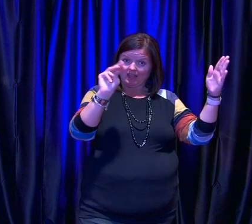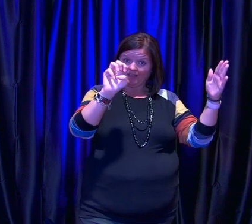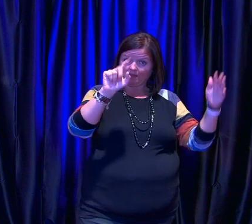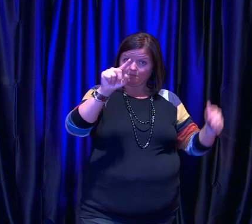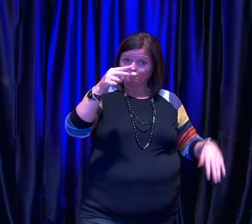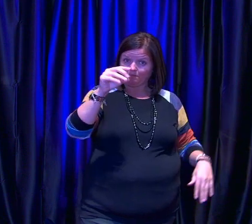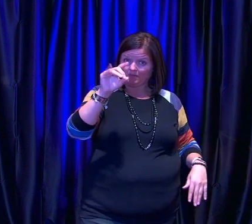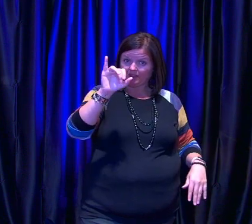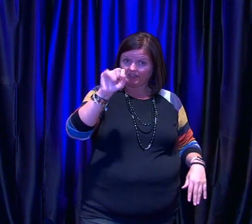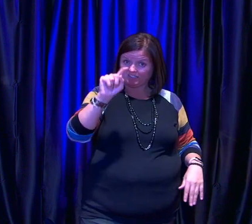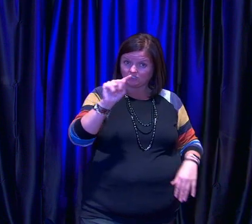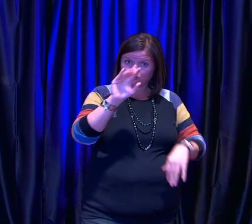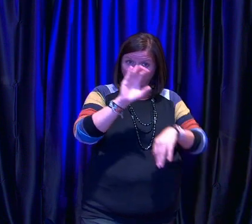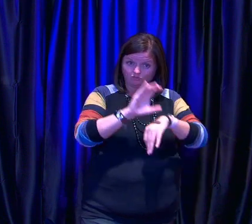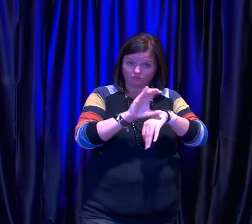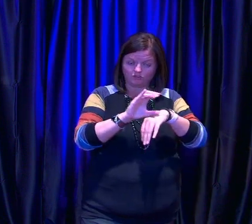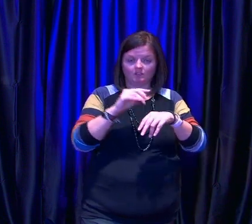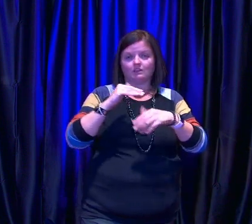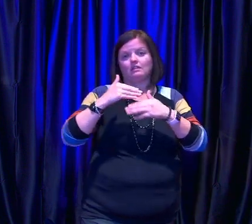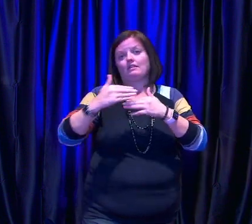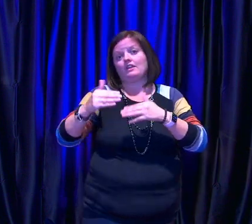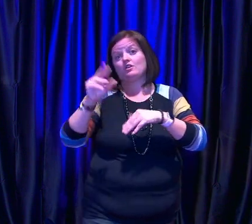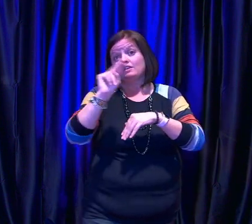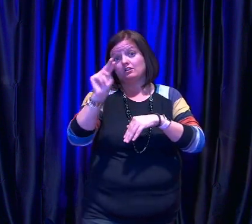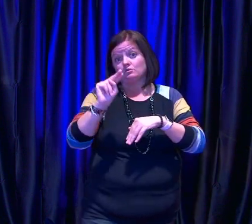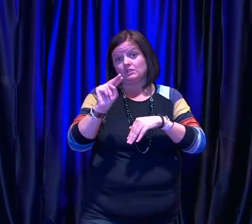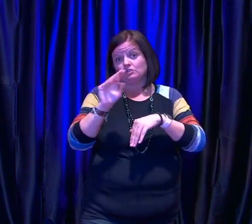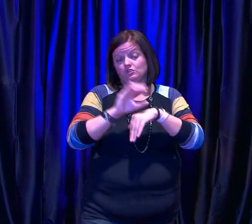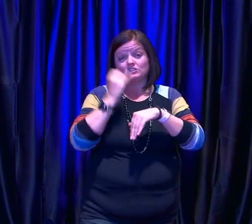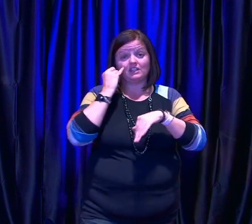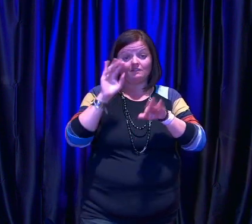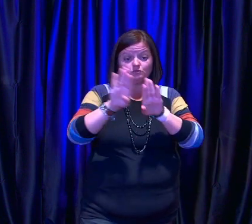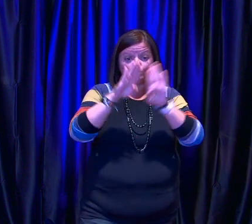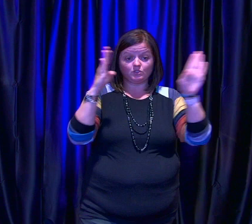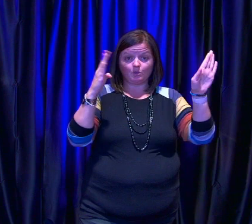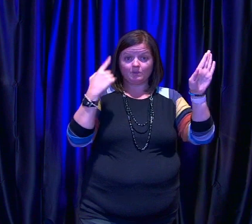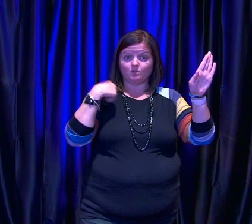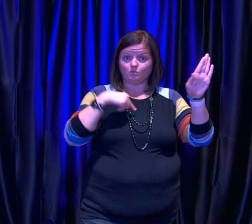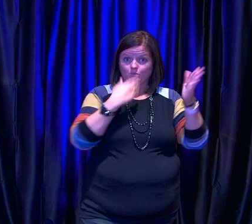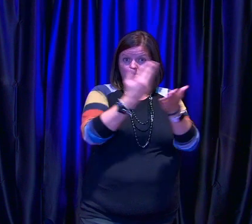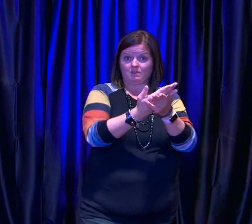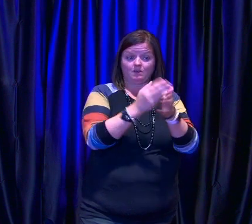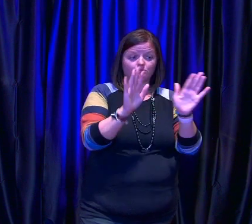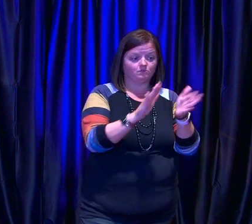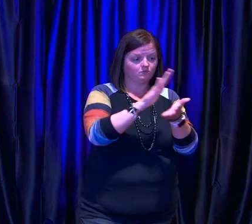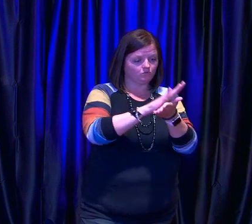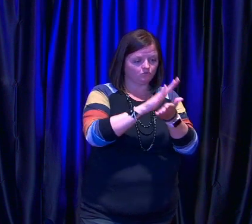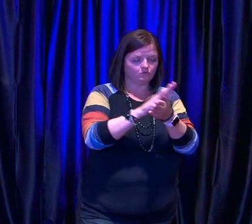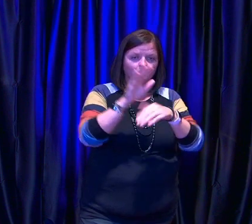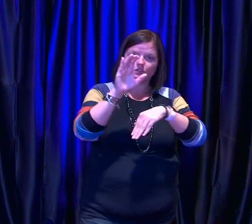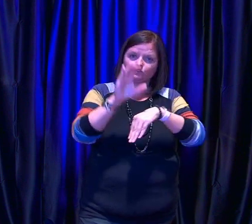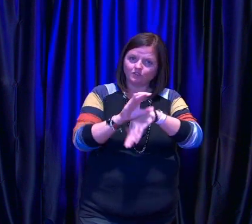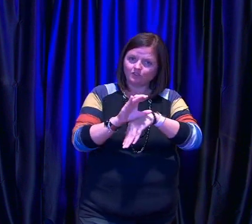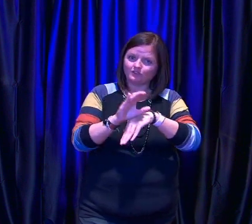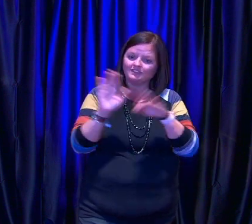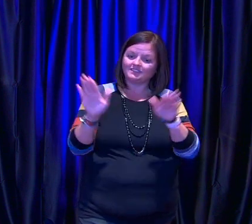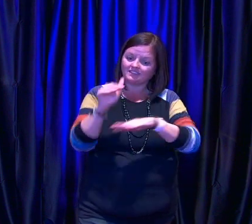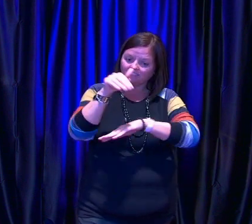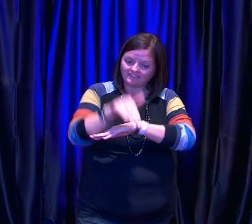later the nazarene church we were there we were at sunday school we were church we were sunday night and if we had